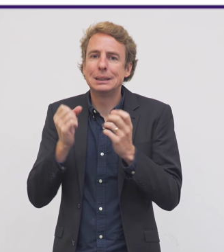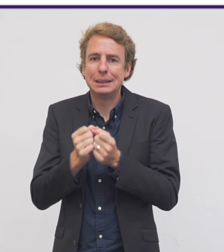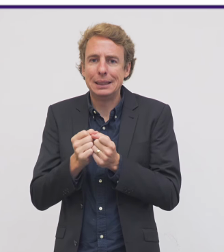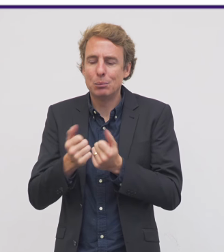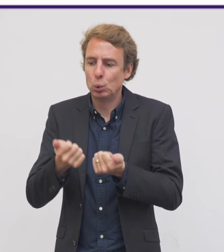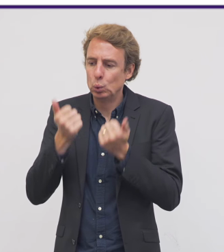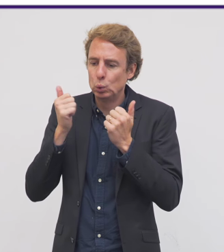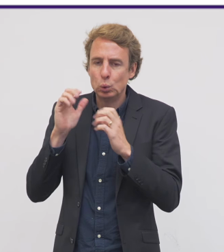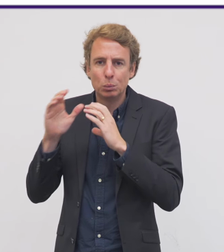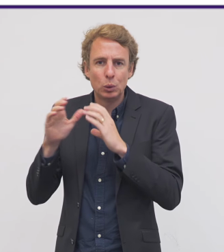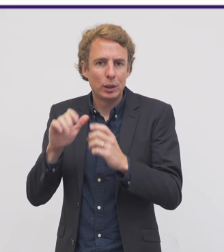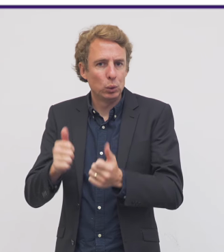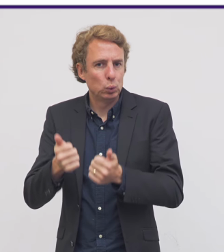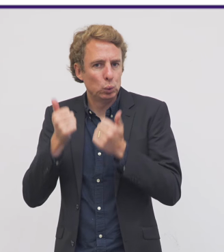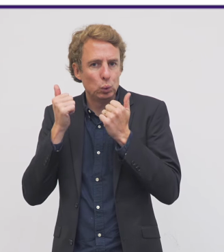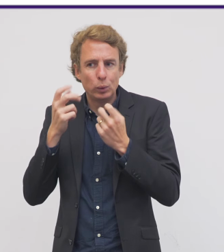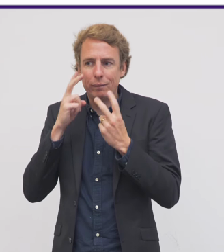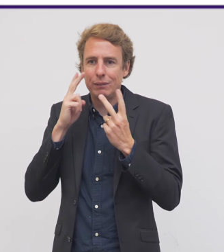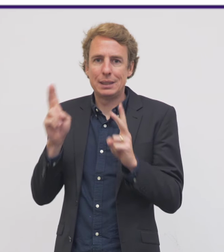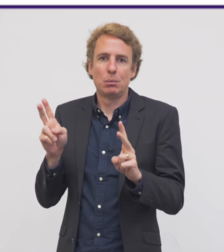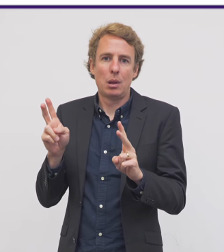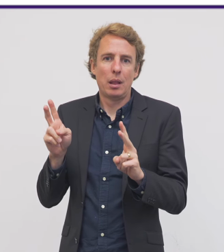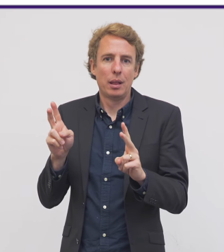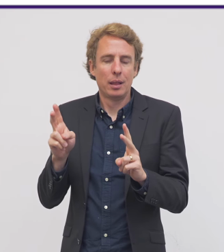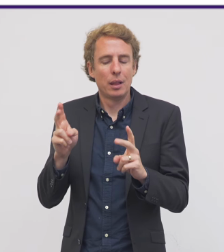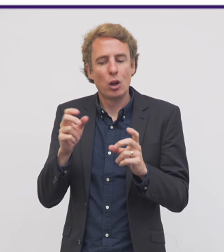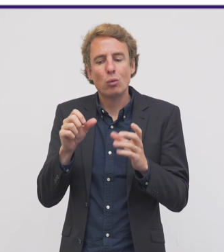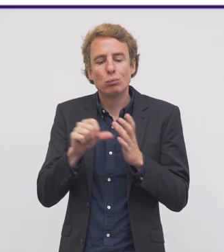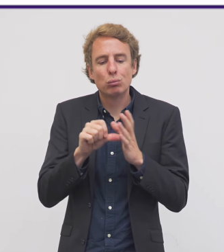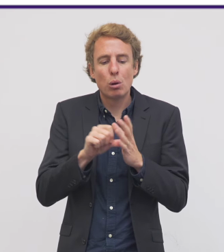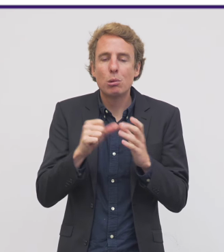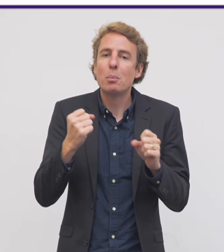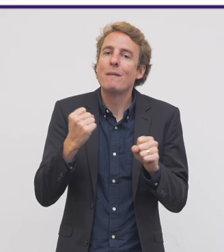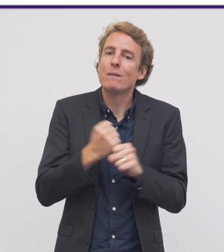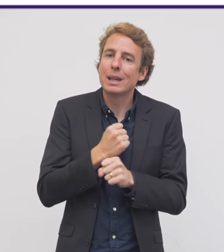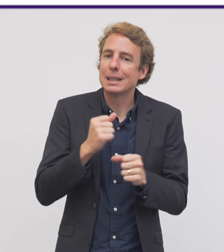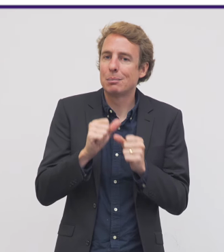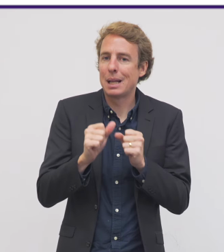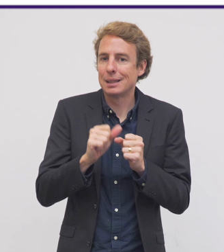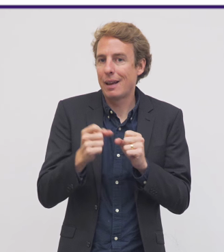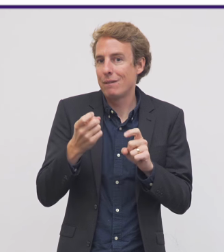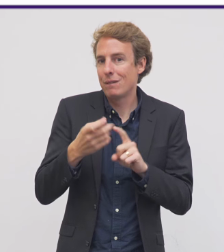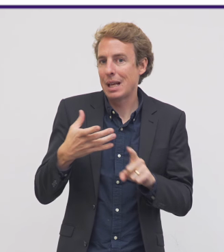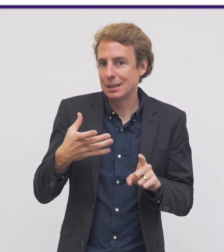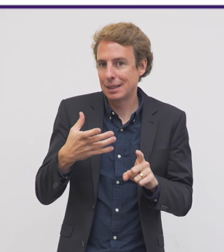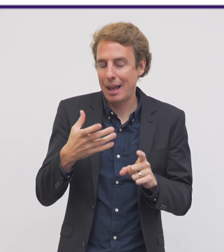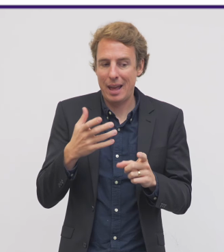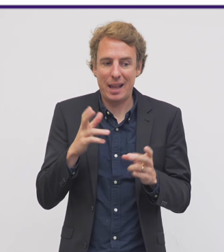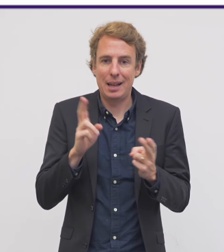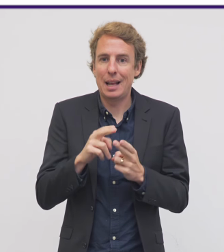and they fix problems faster, and they fail less often. How do they do this?